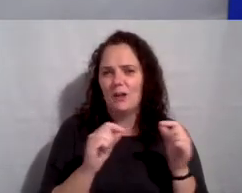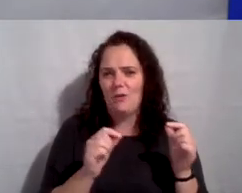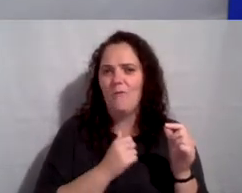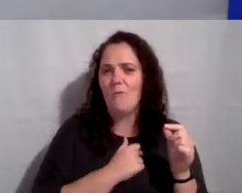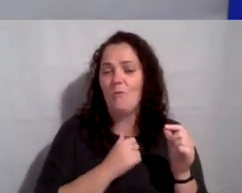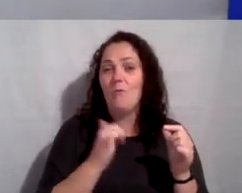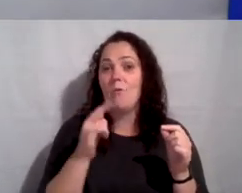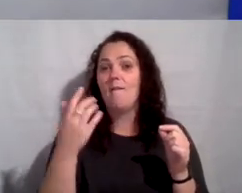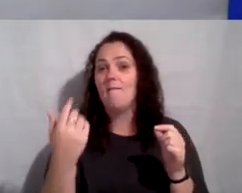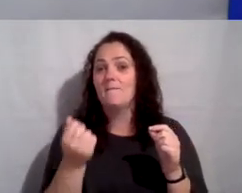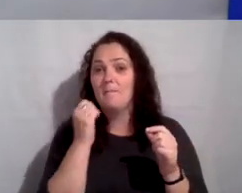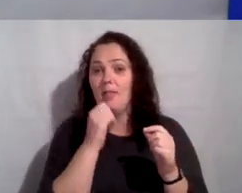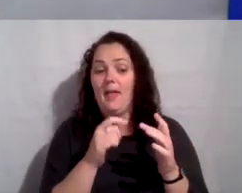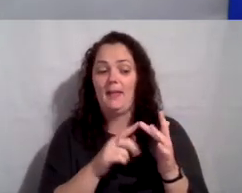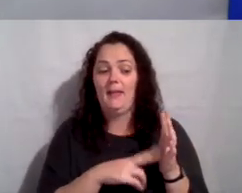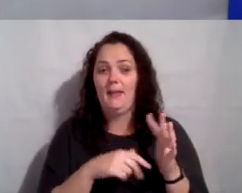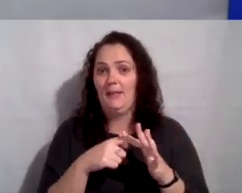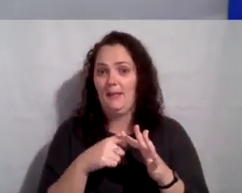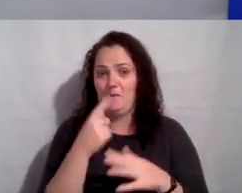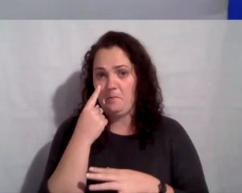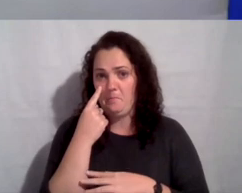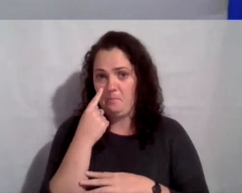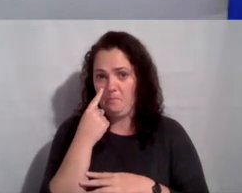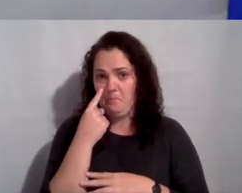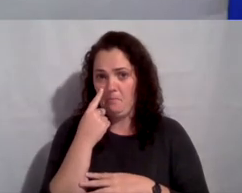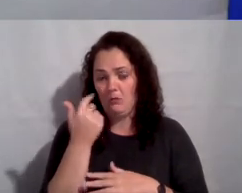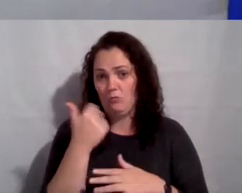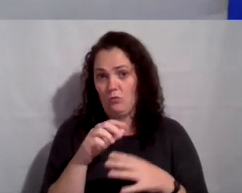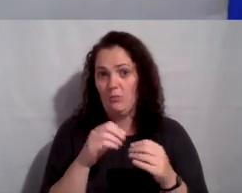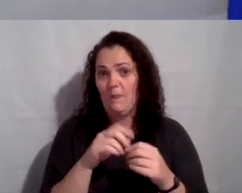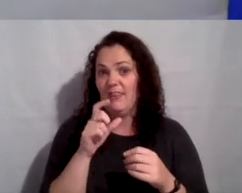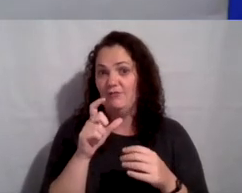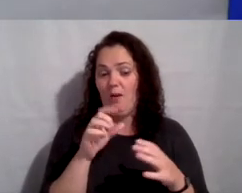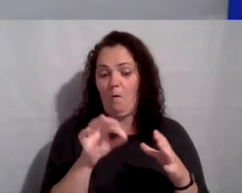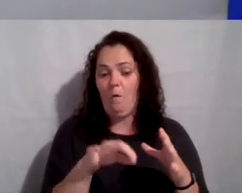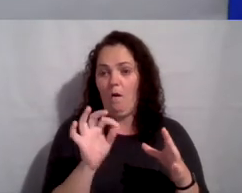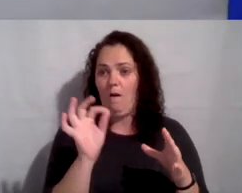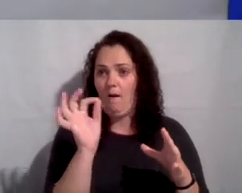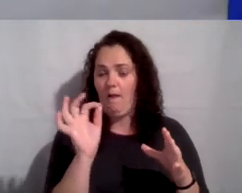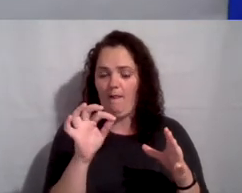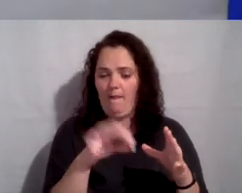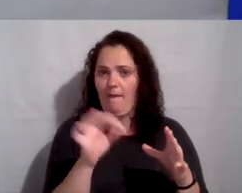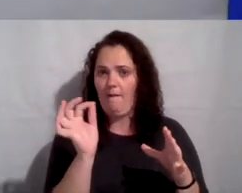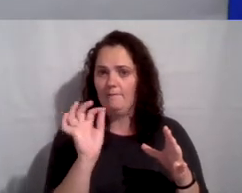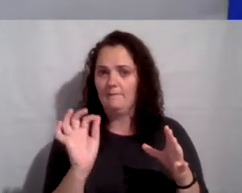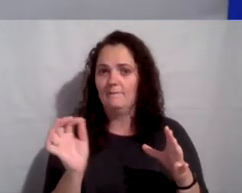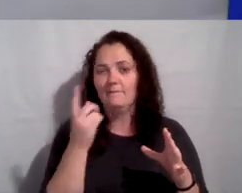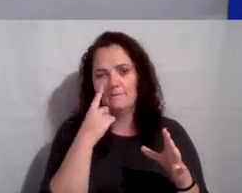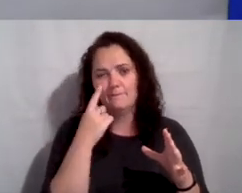ink handy as I mentioned at the beginning, try that method where you actually dip your willow charcoal into your ink and keep dipping it into your ink as you